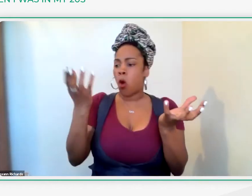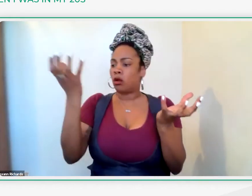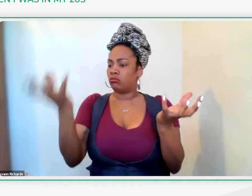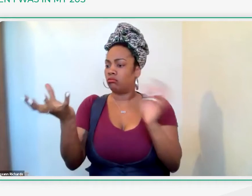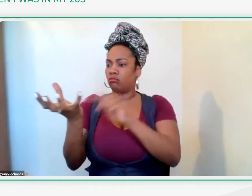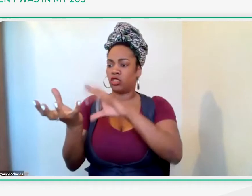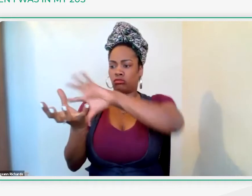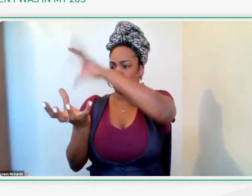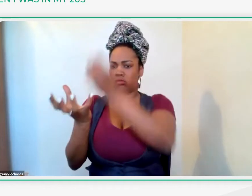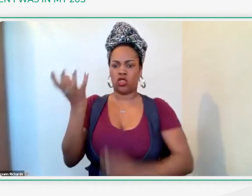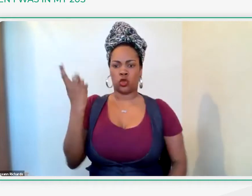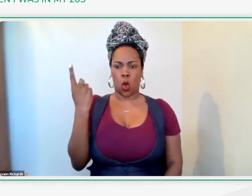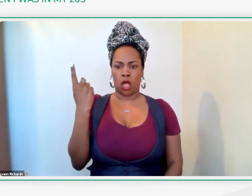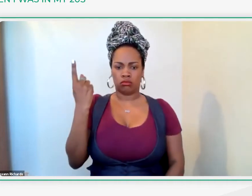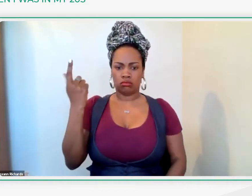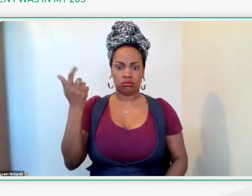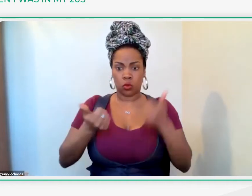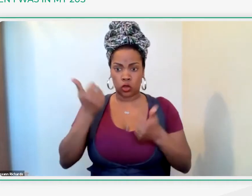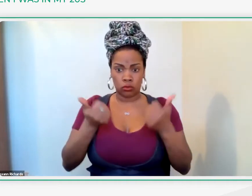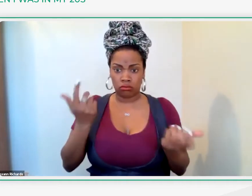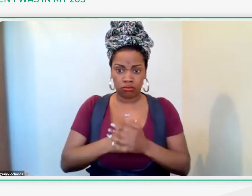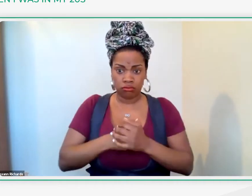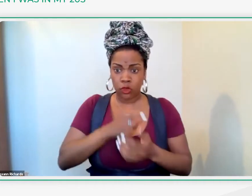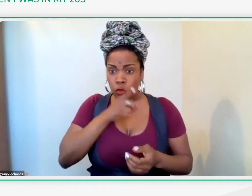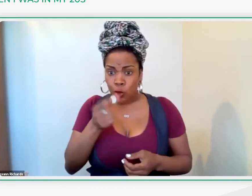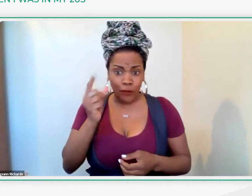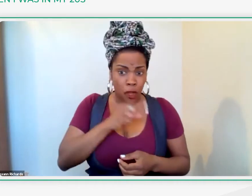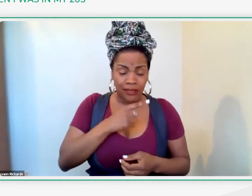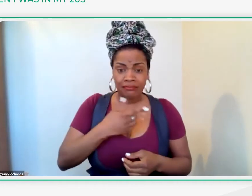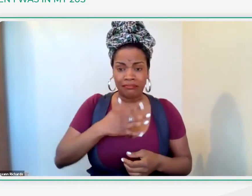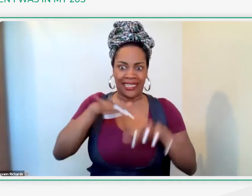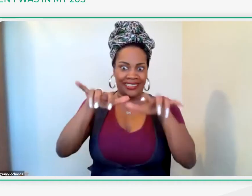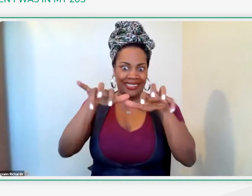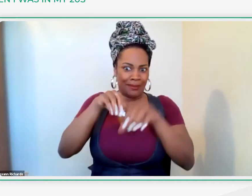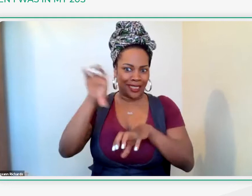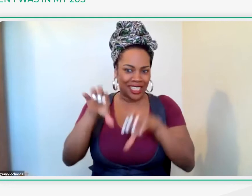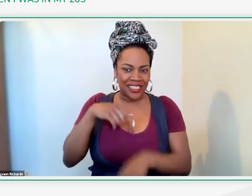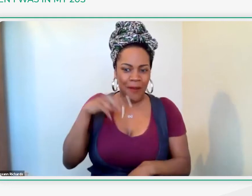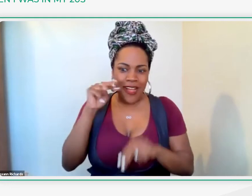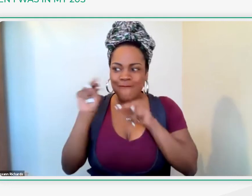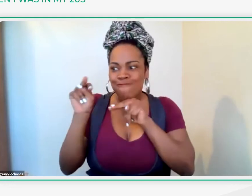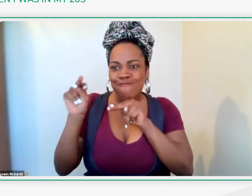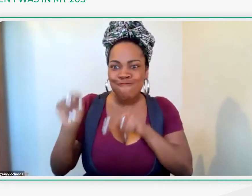Or are there specialized areas for your credit scores? Is this true or false?